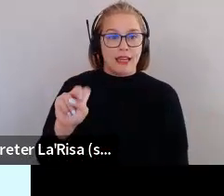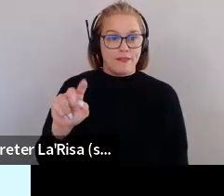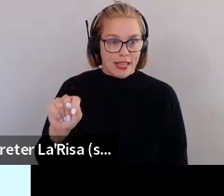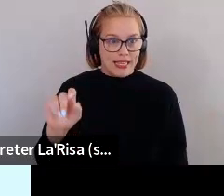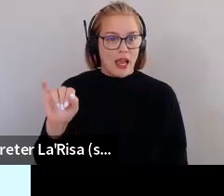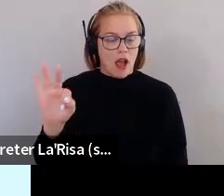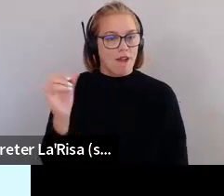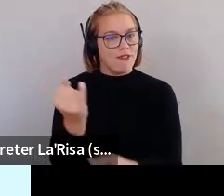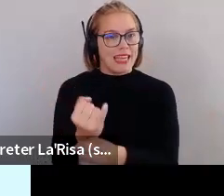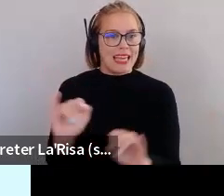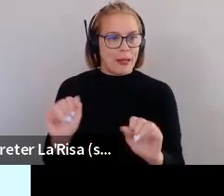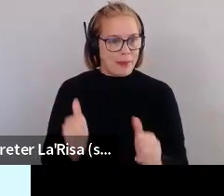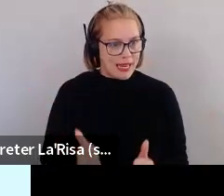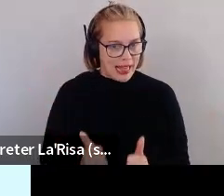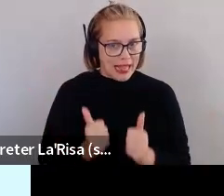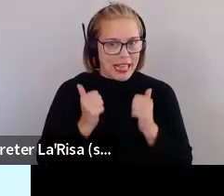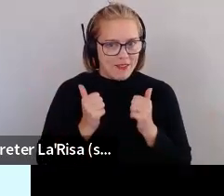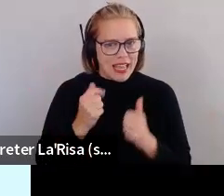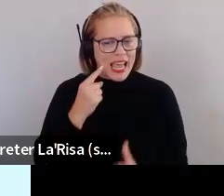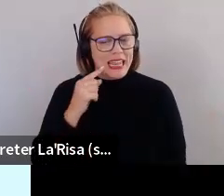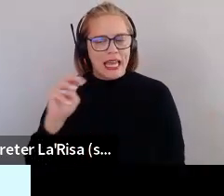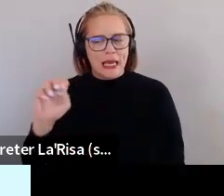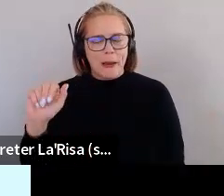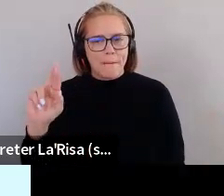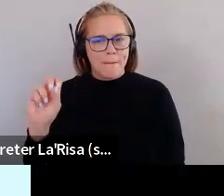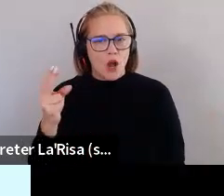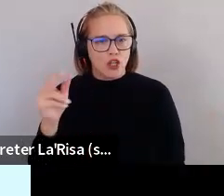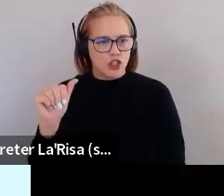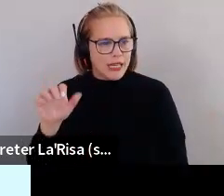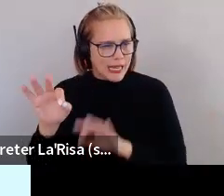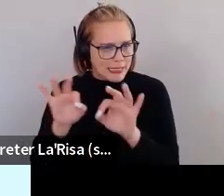Then we are going to move into the age of the advent of independent living.